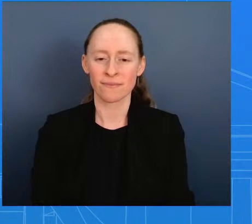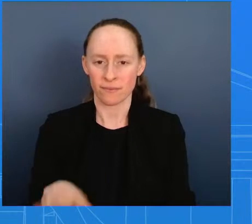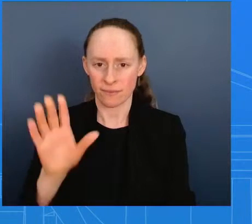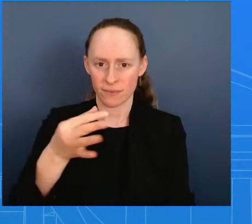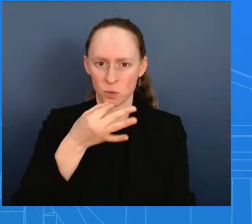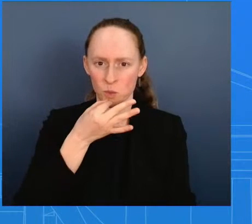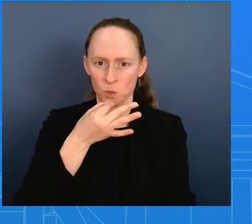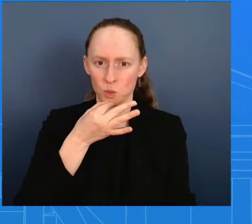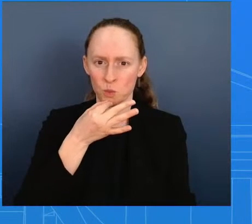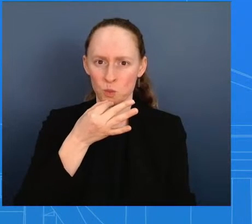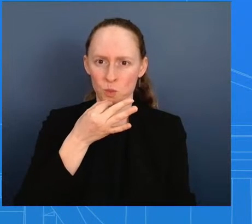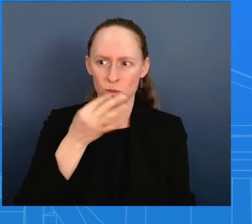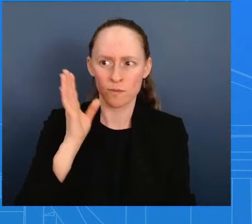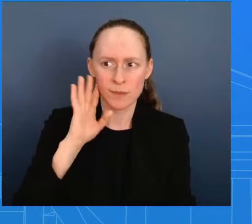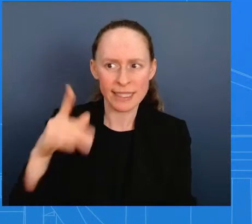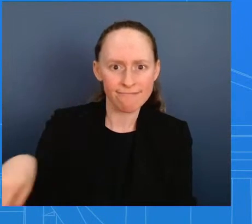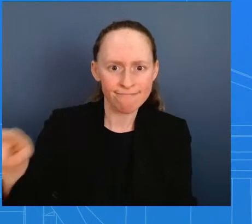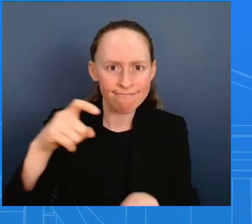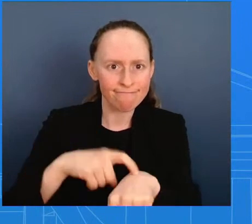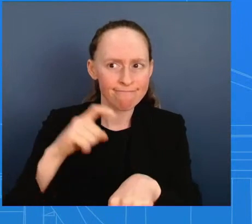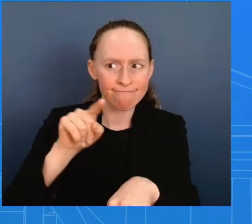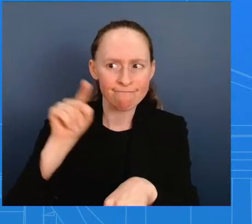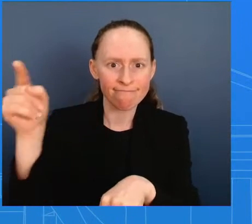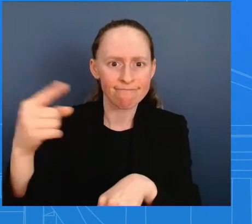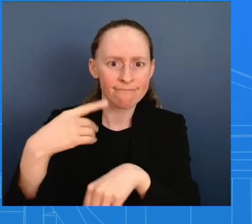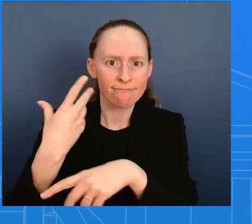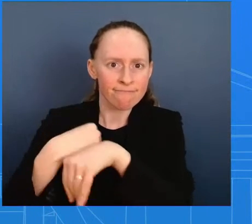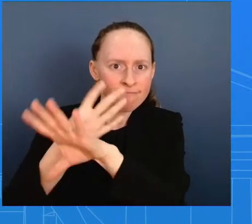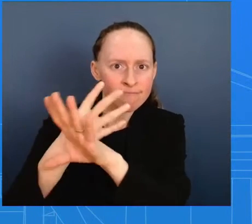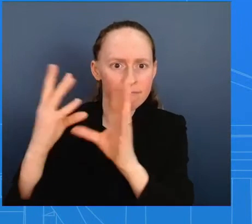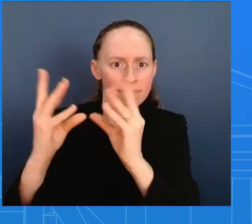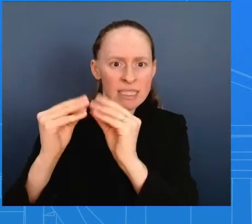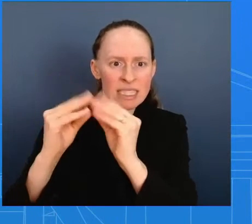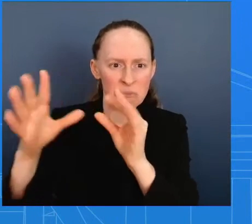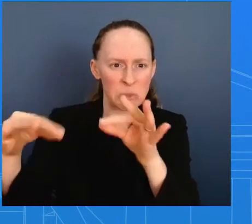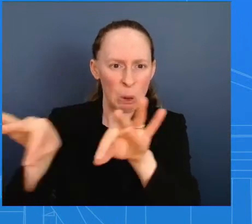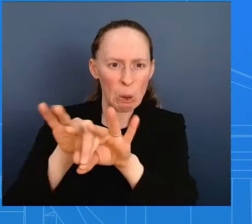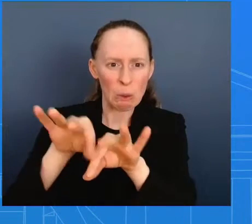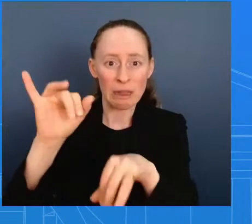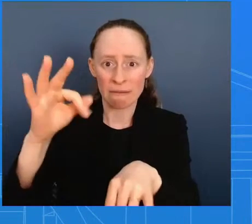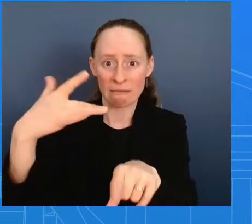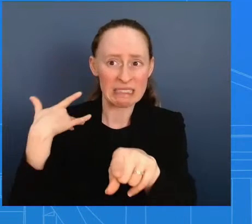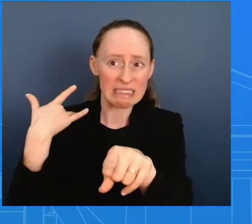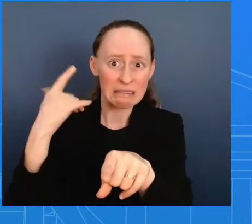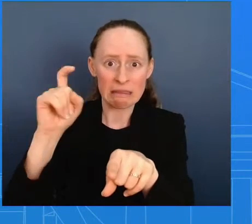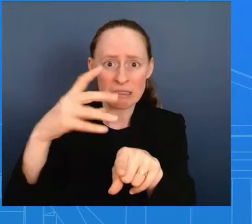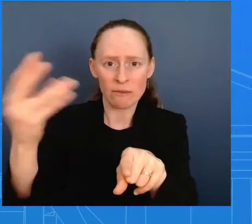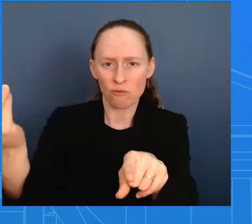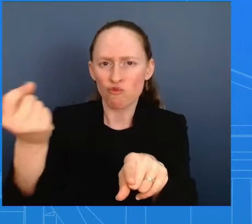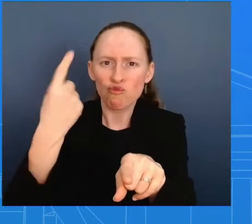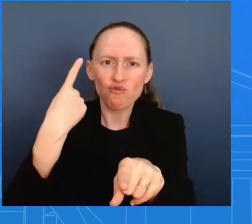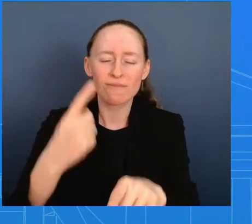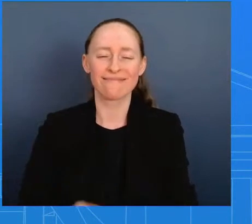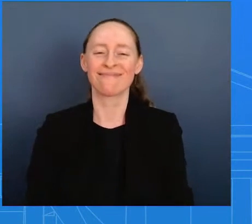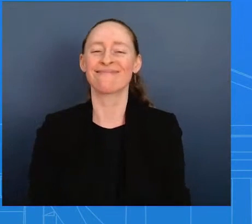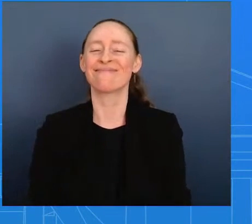So, feel free to -- to step away from the briefing. And I won't -- I won't be up here too much longer. As you know, we'll have a briefing tomorrow